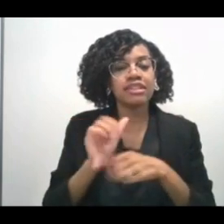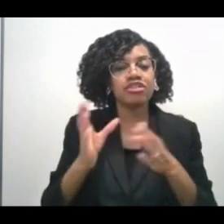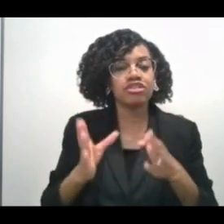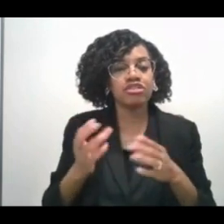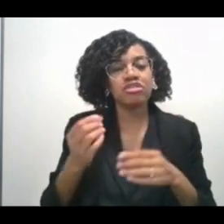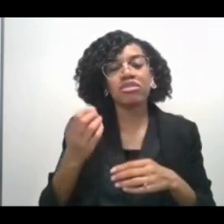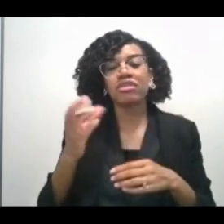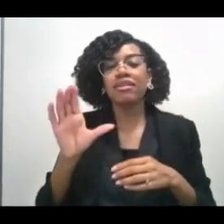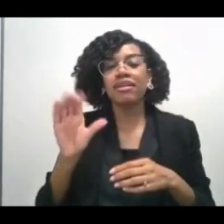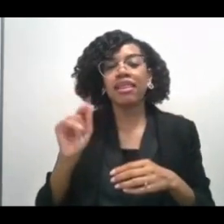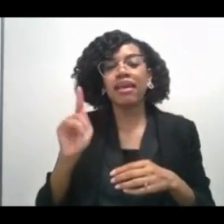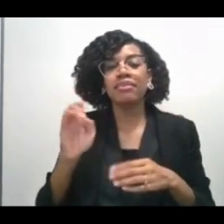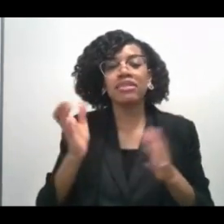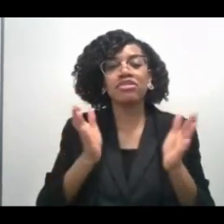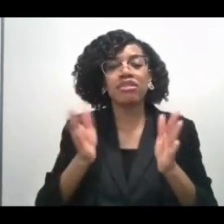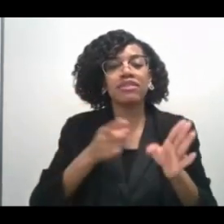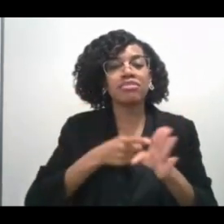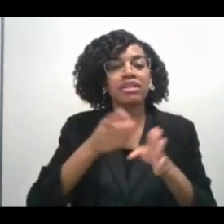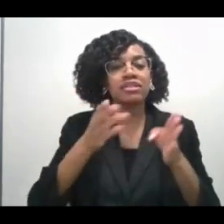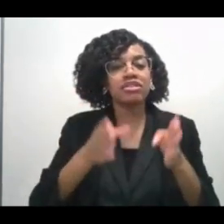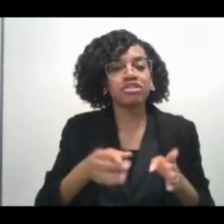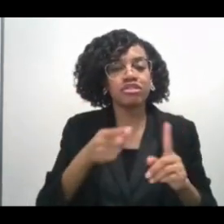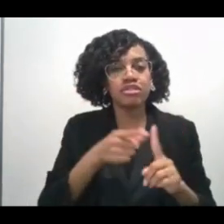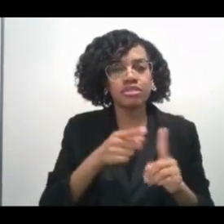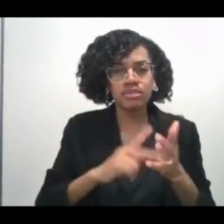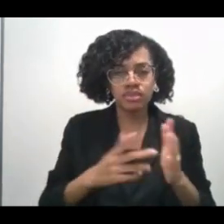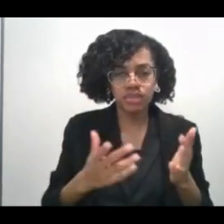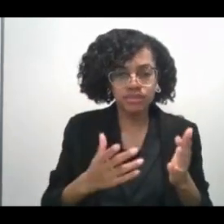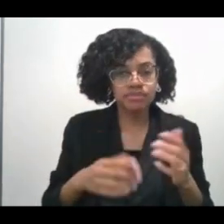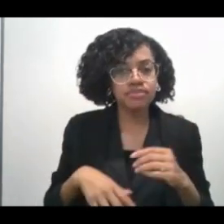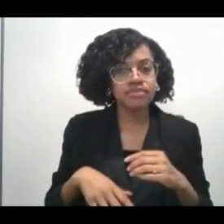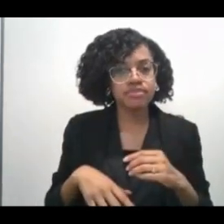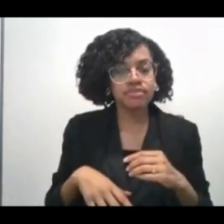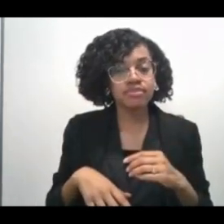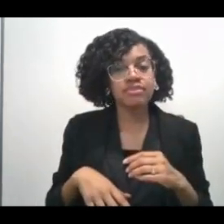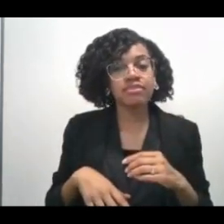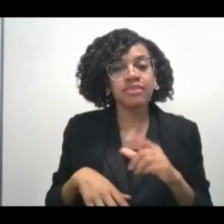information and put it into context of the needs of